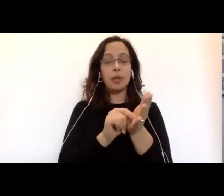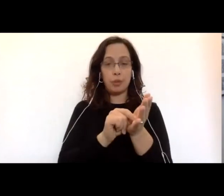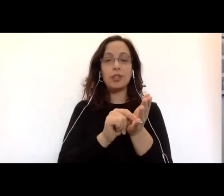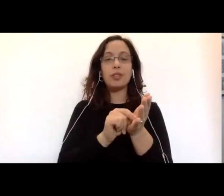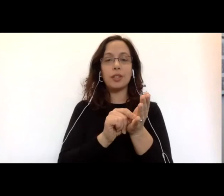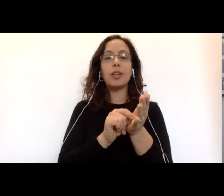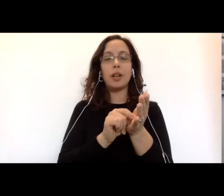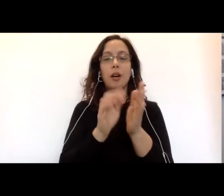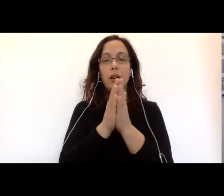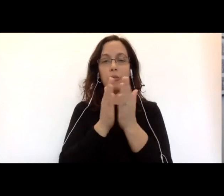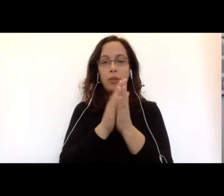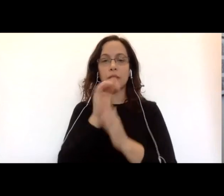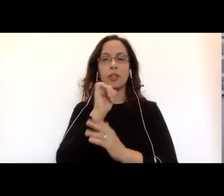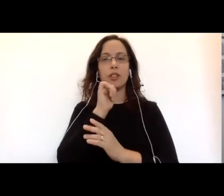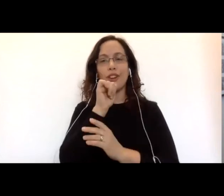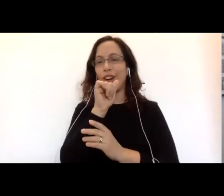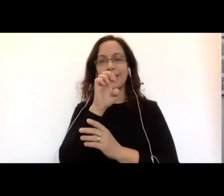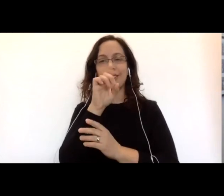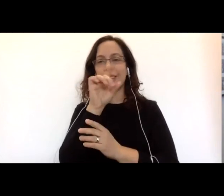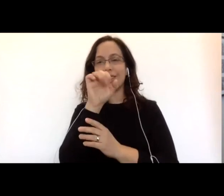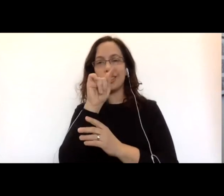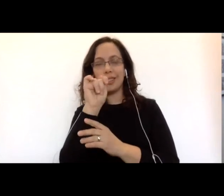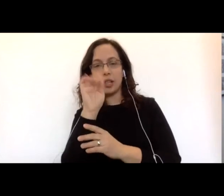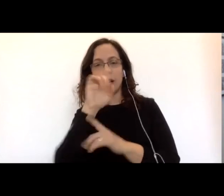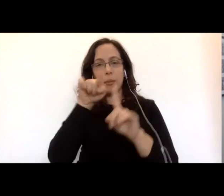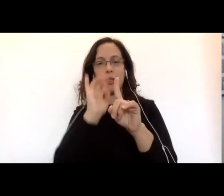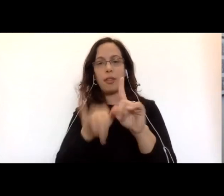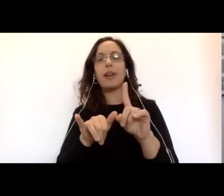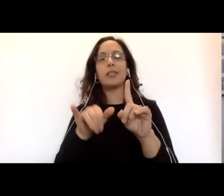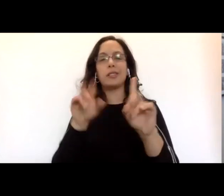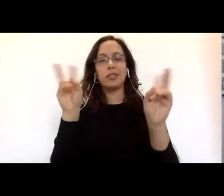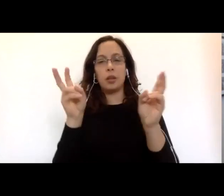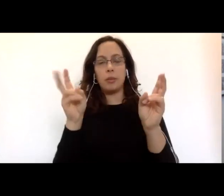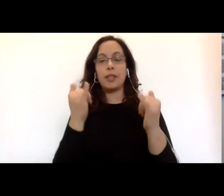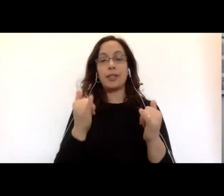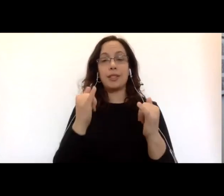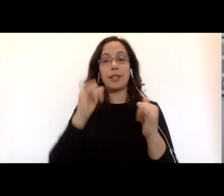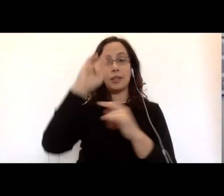an edited volume on that topic so her work today the politics of mass violence about which she'll